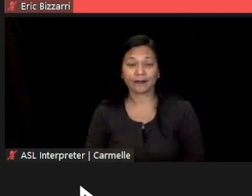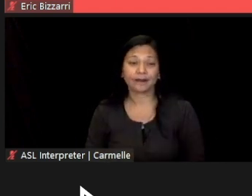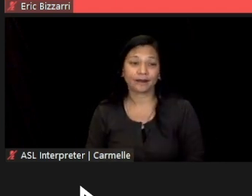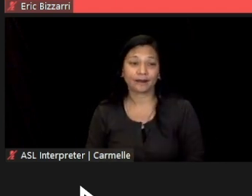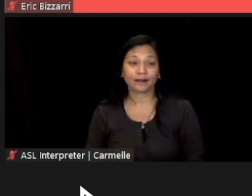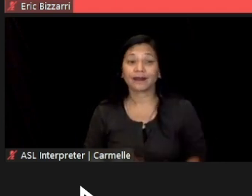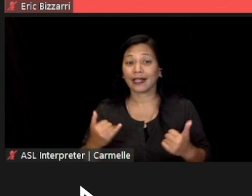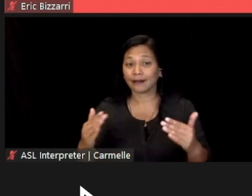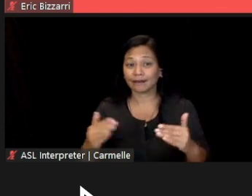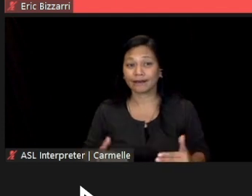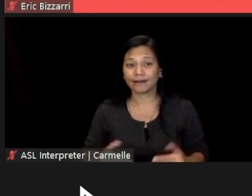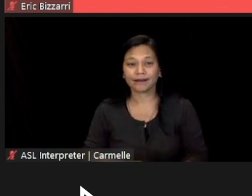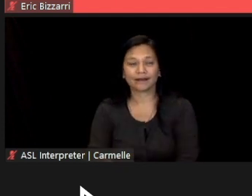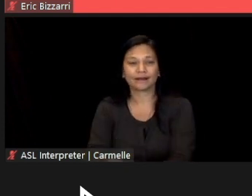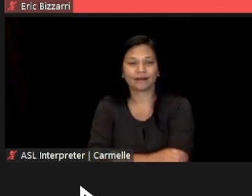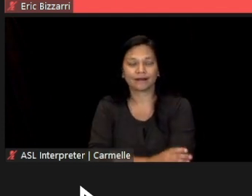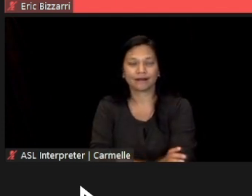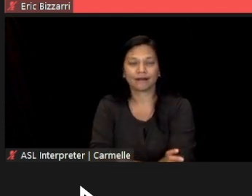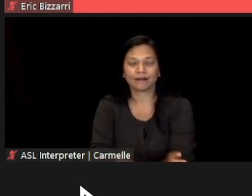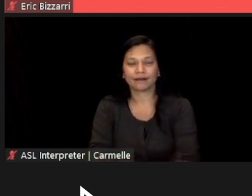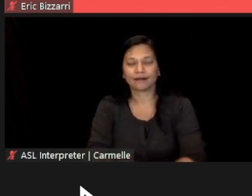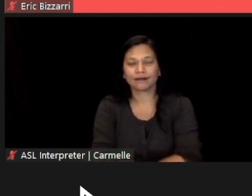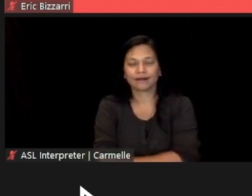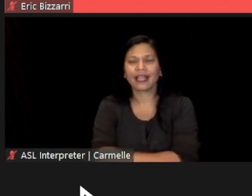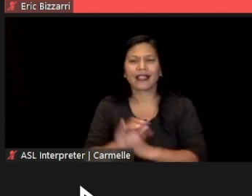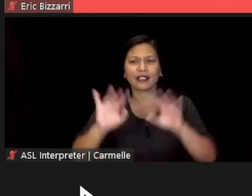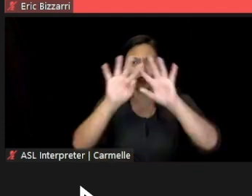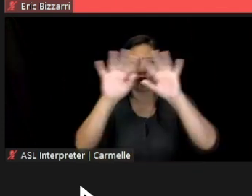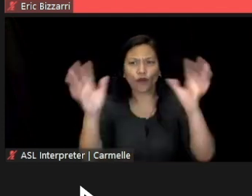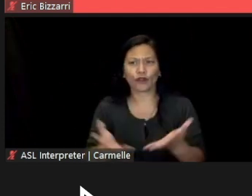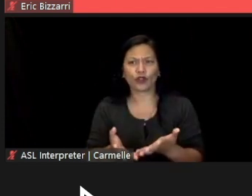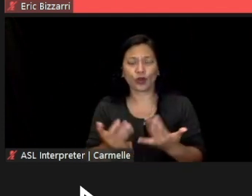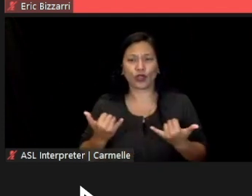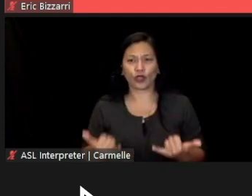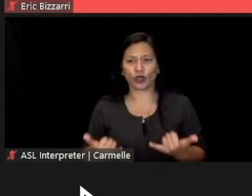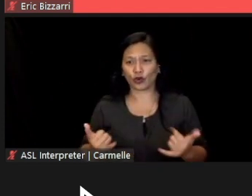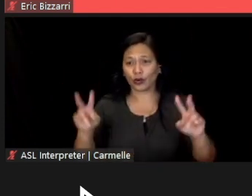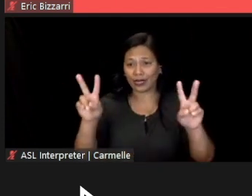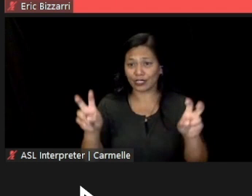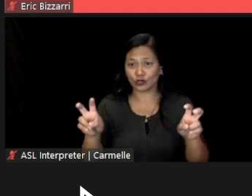So I'm going to move to the next slide now. This is just an overview in terms of what are the current issues that we're facing.